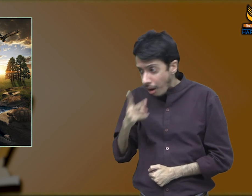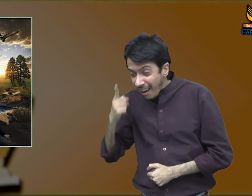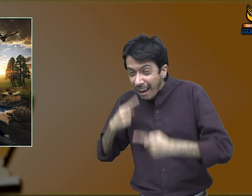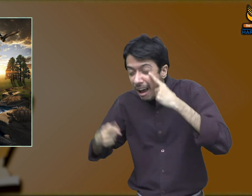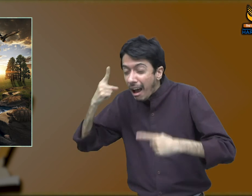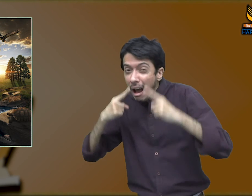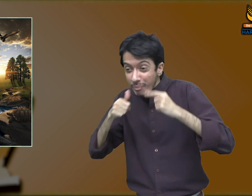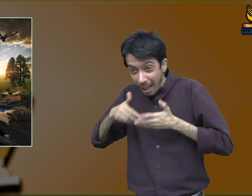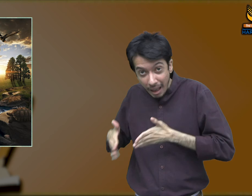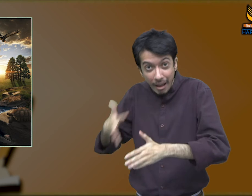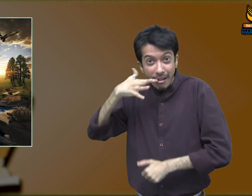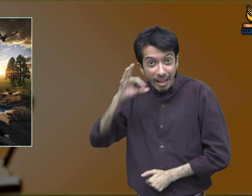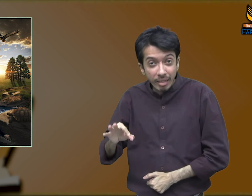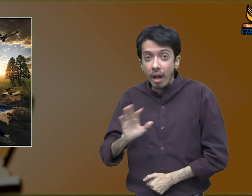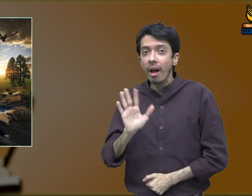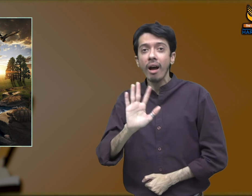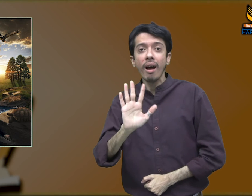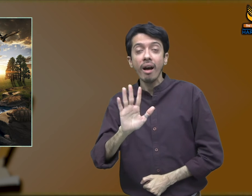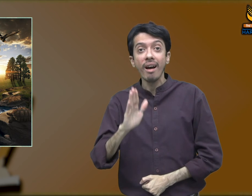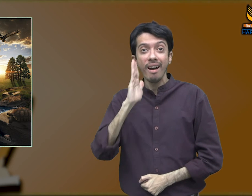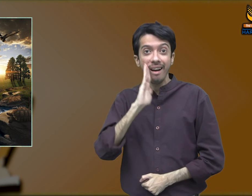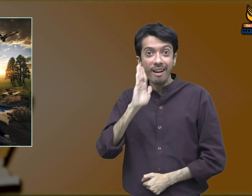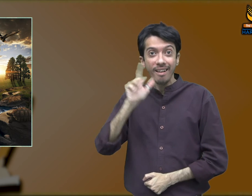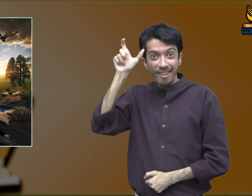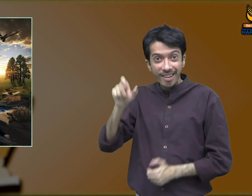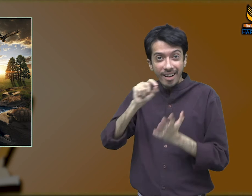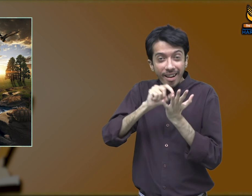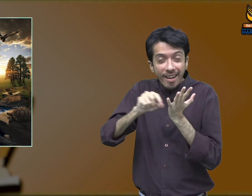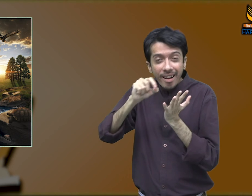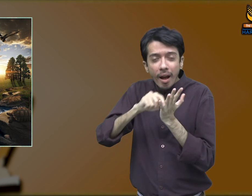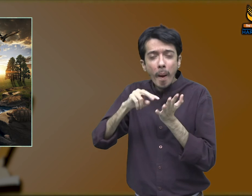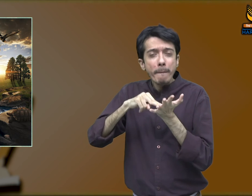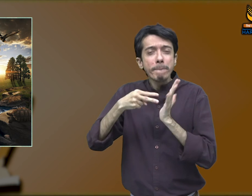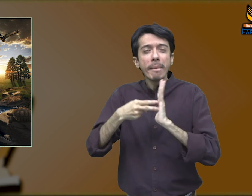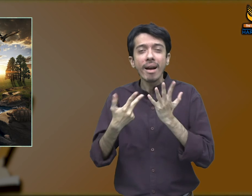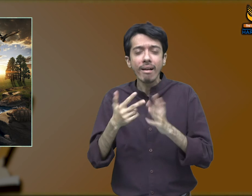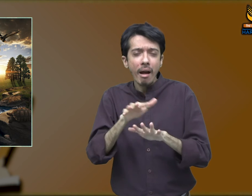In this poem, the tears are compared to the river. The poet here says